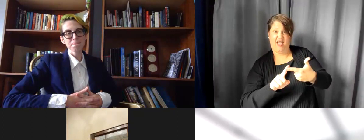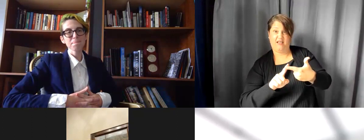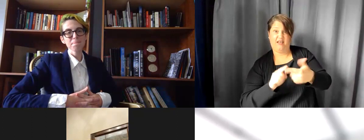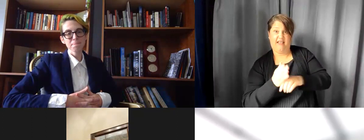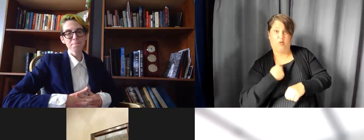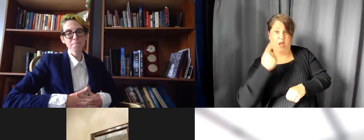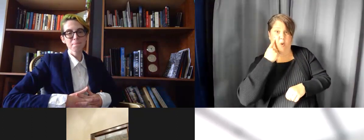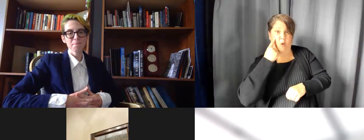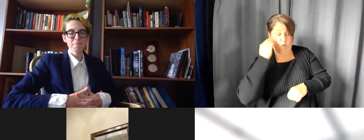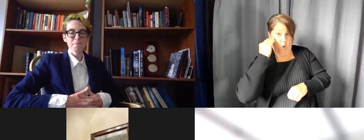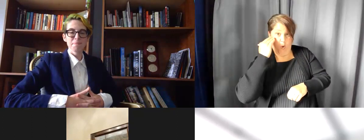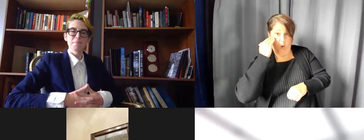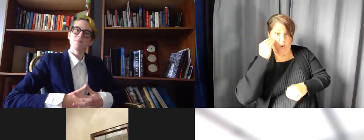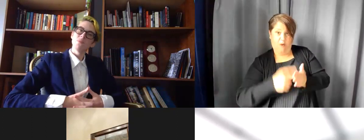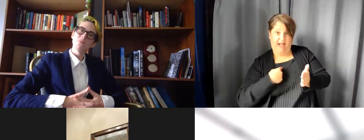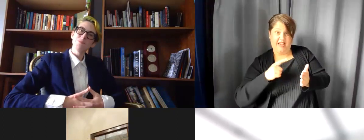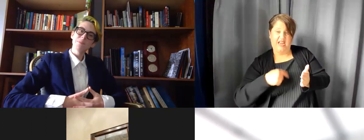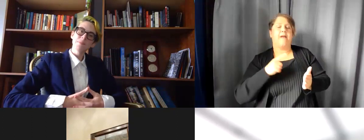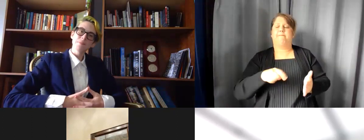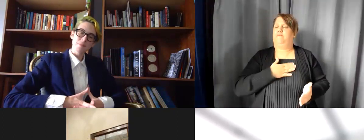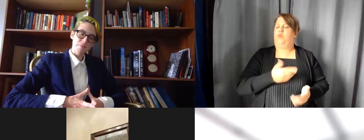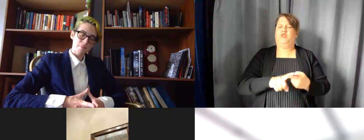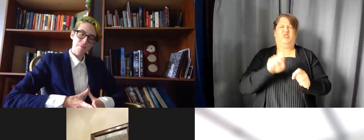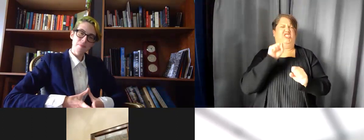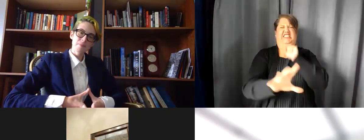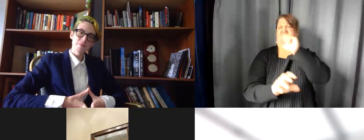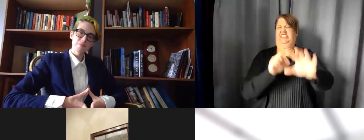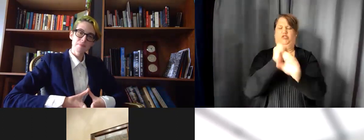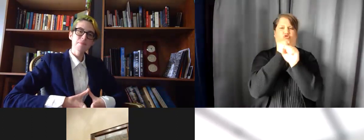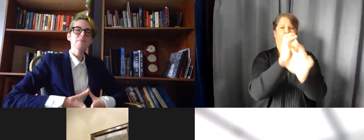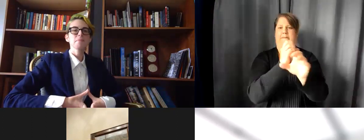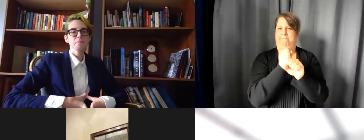Jordan Radford: and fight them on it, because they think they know what's better or best.